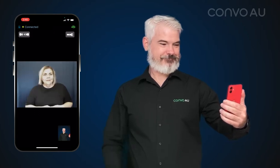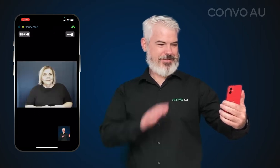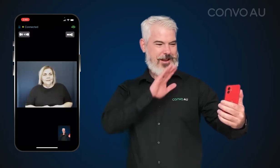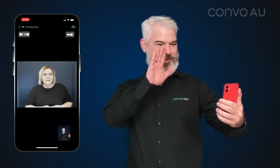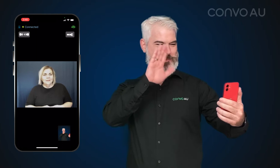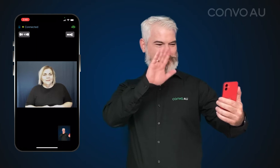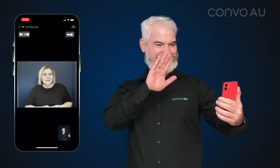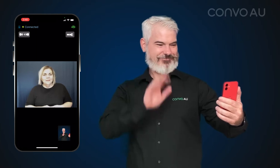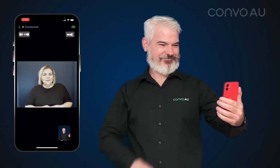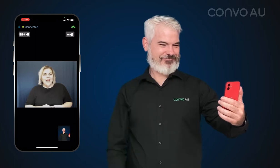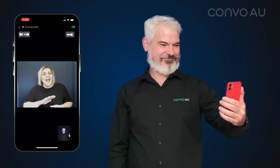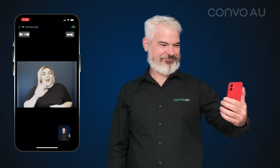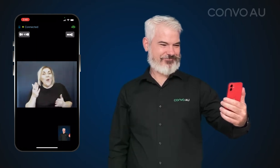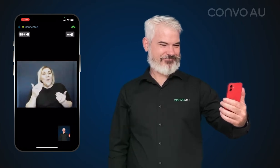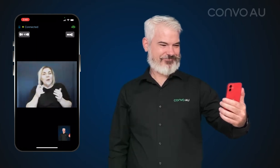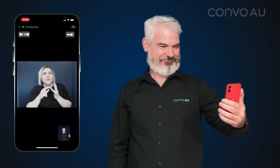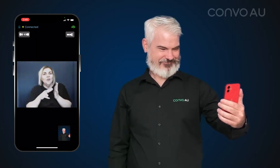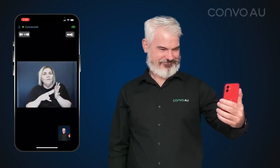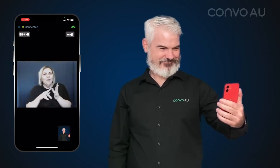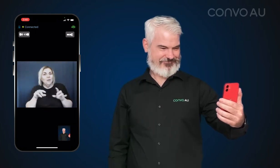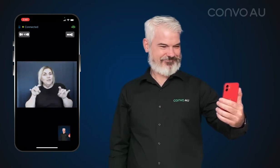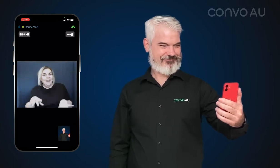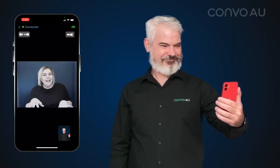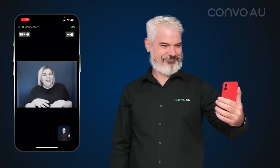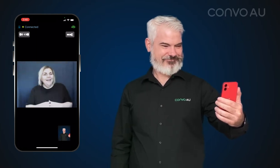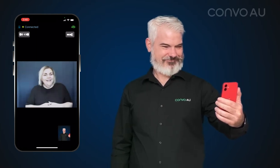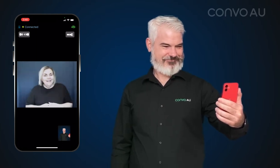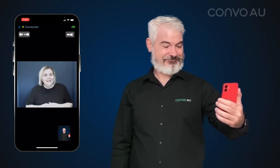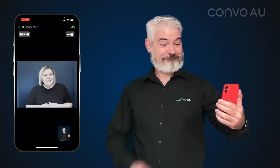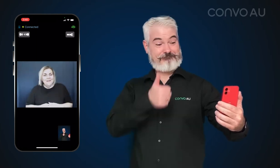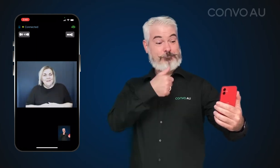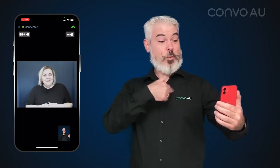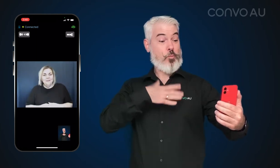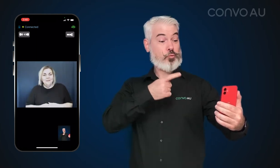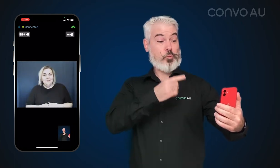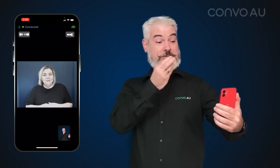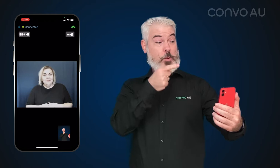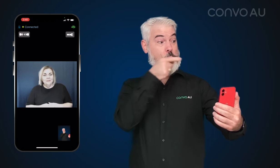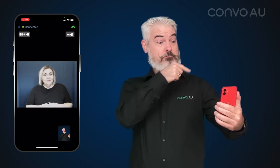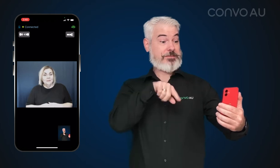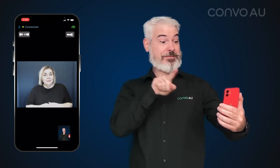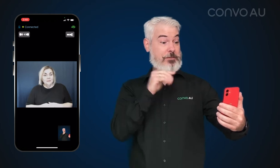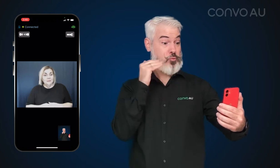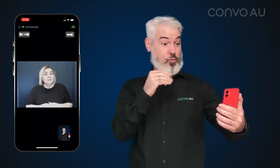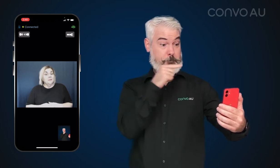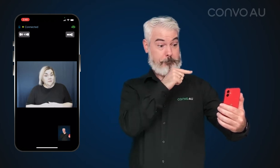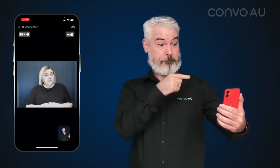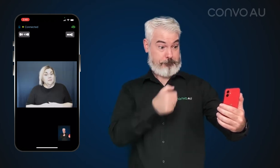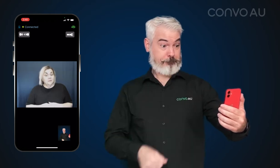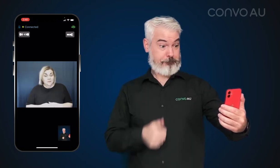Hello! Hello, Welcome to the Convo Australia. Let them know you want to talk to someone face to face.